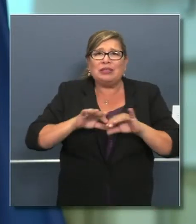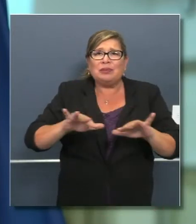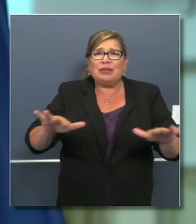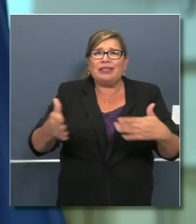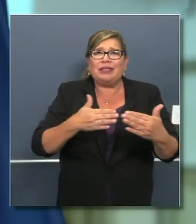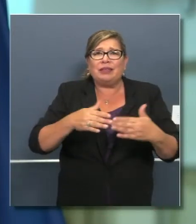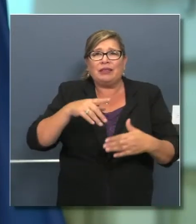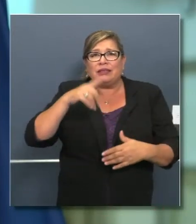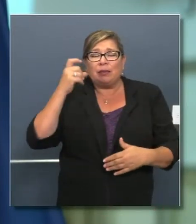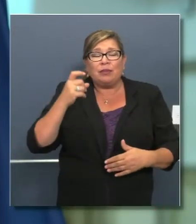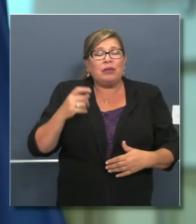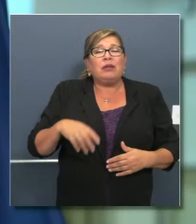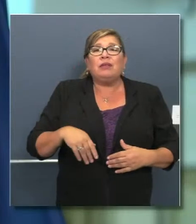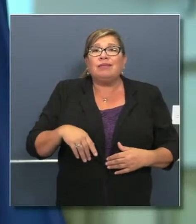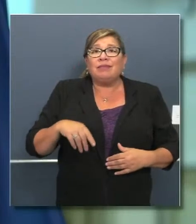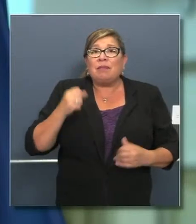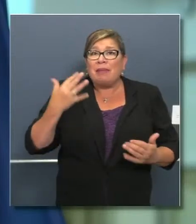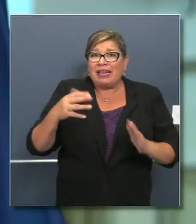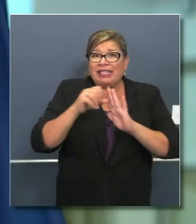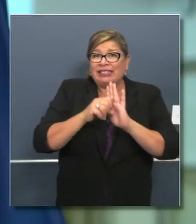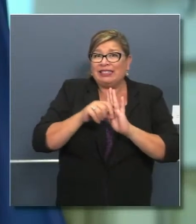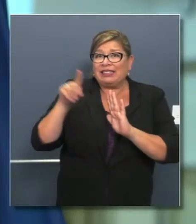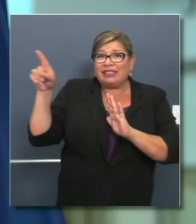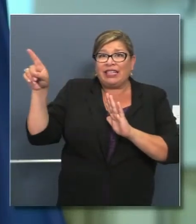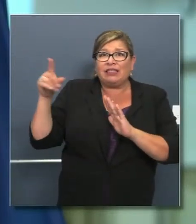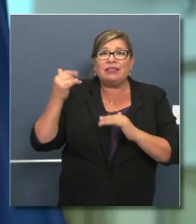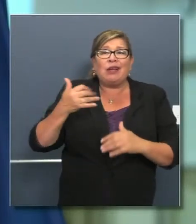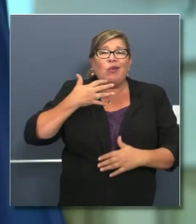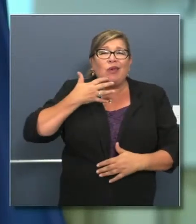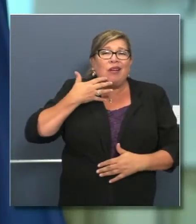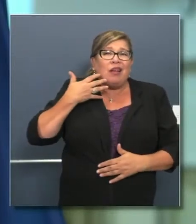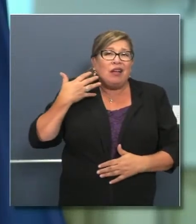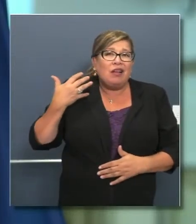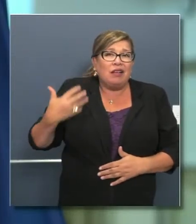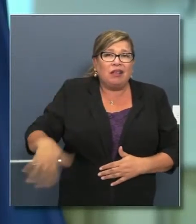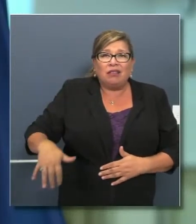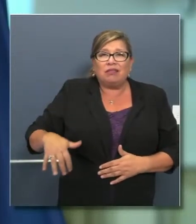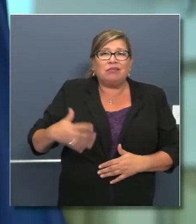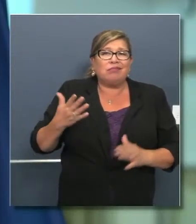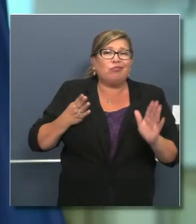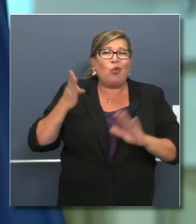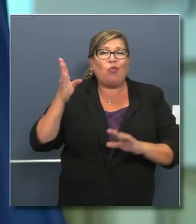of those states that are experiencing triple digit weather consistently and our experiencing